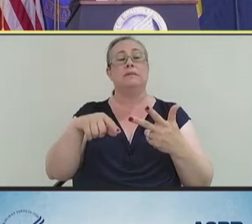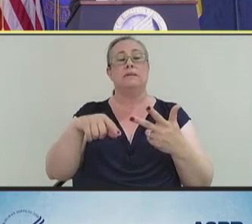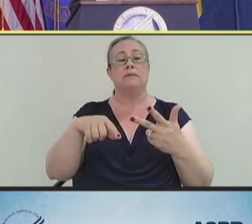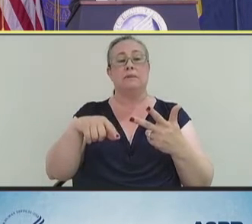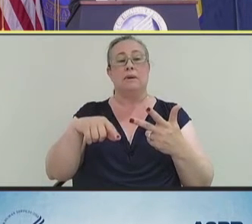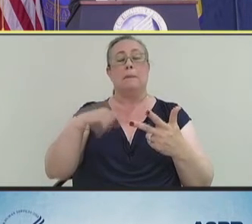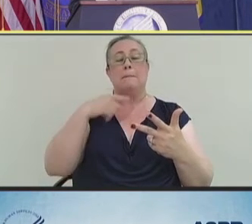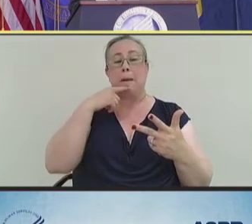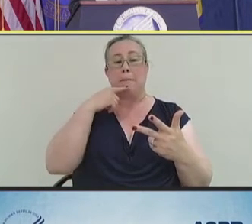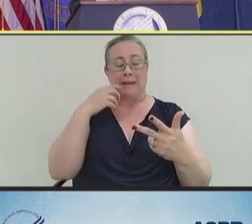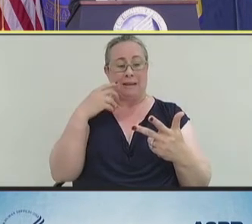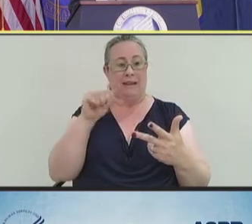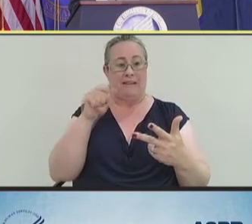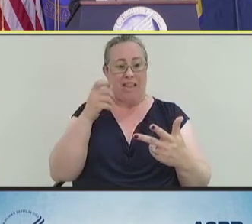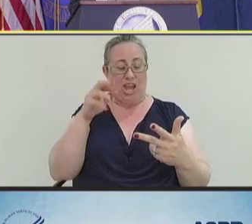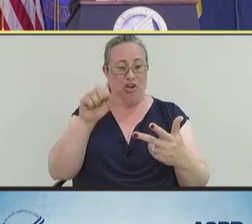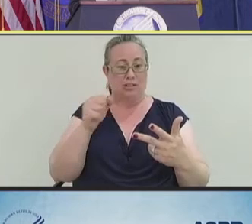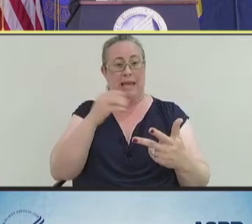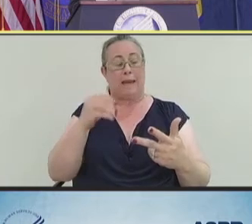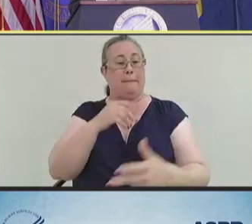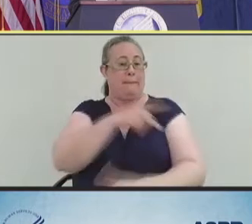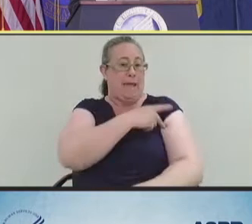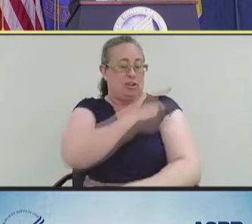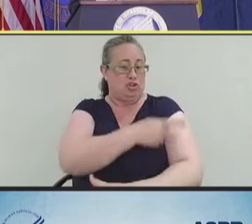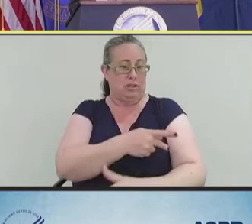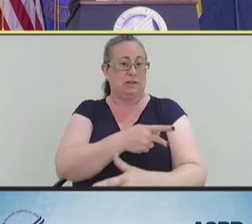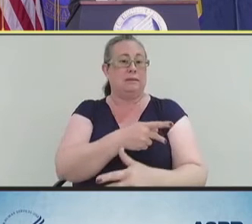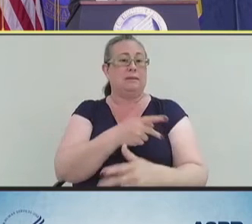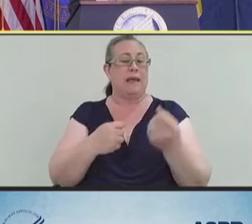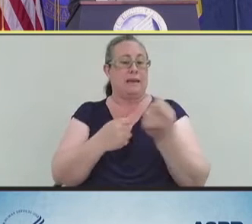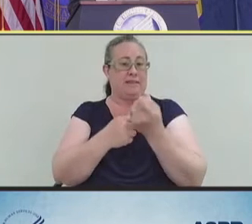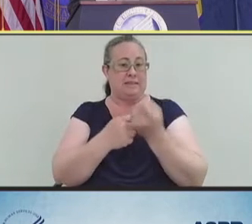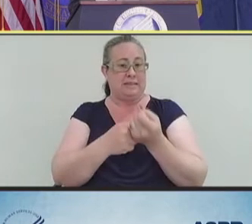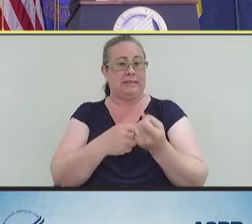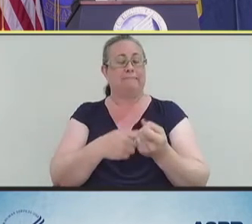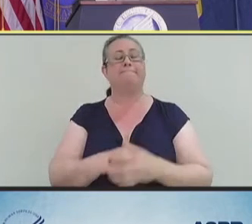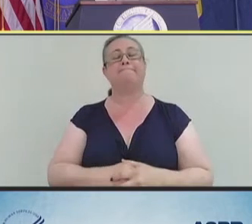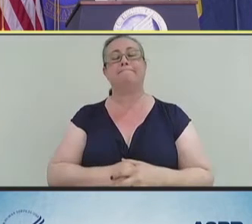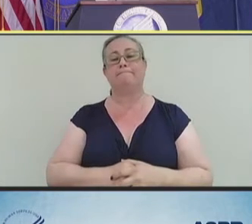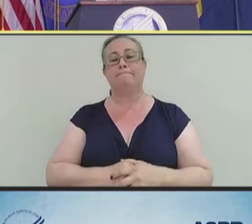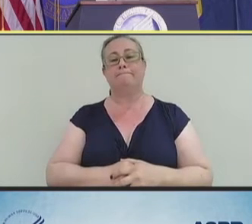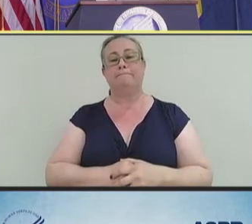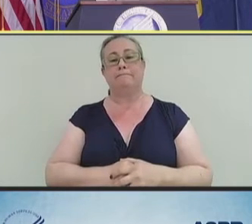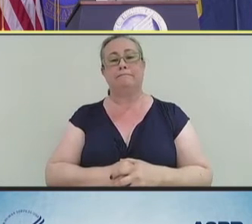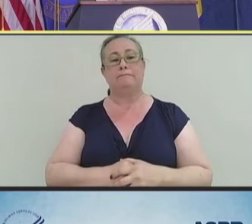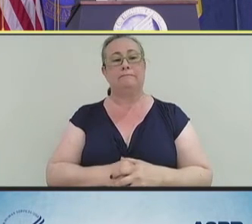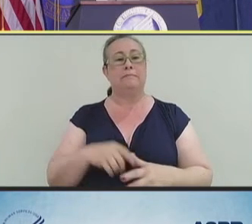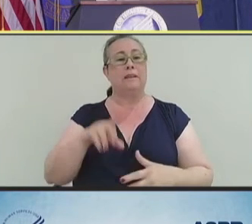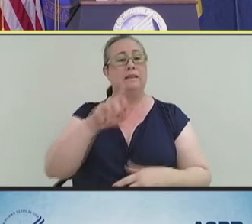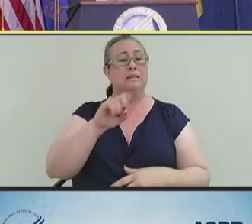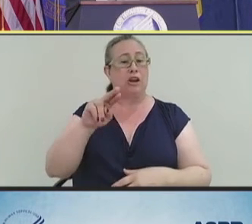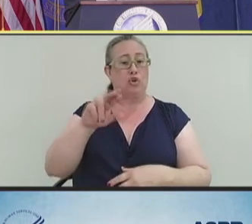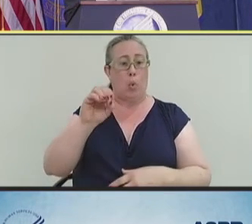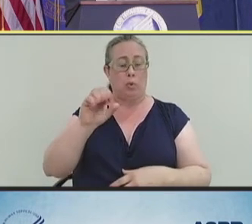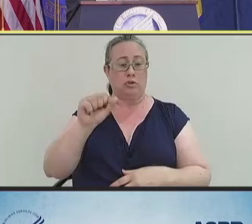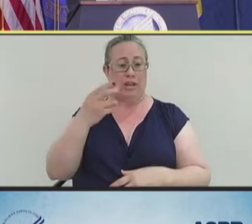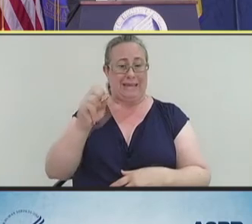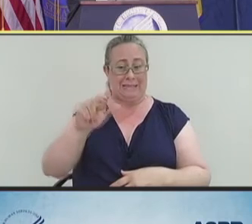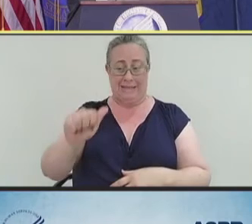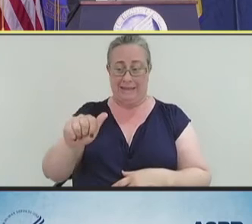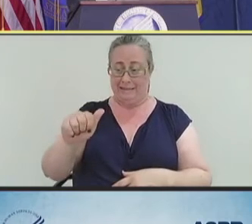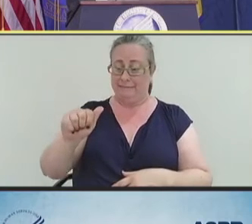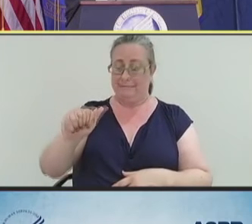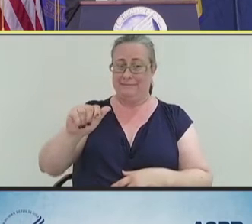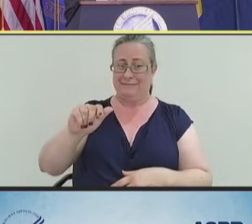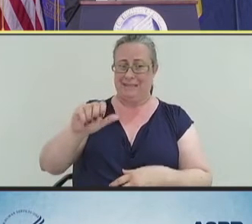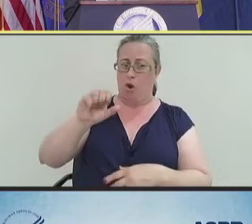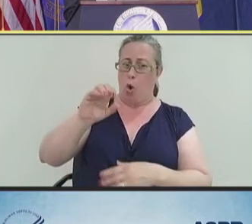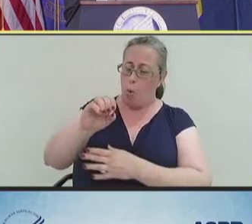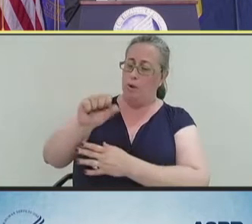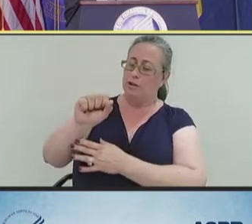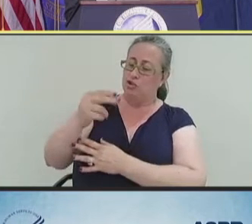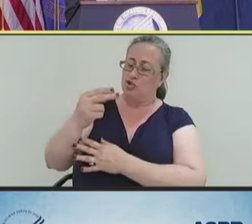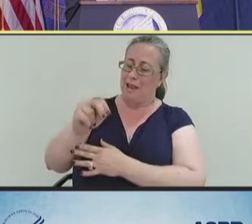Public Affairs and Patient Advocacy at Sanofi Vaccines. Dr. Oshansky, your slides are up.